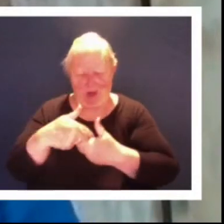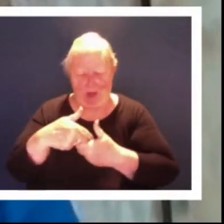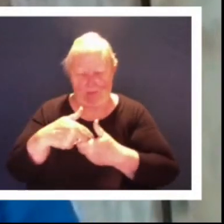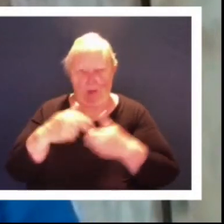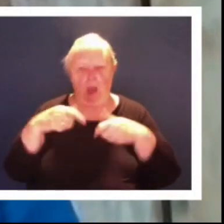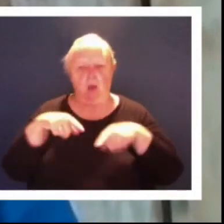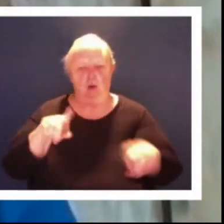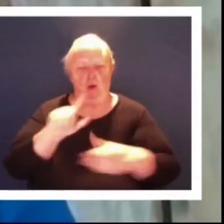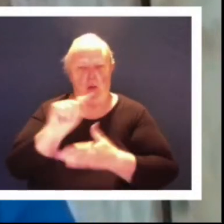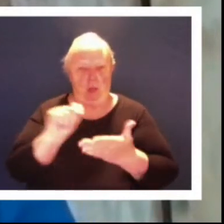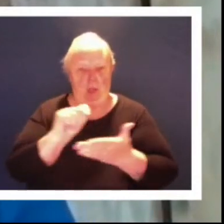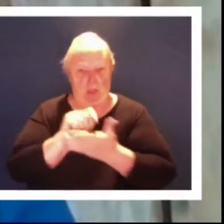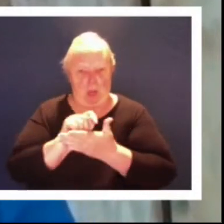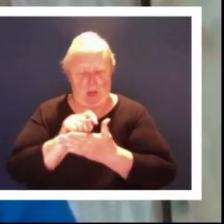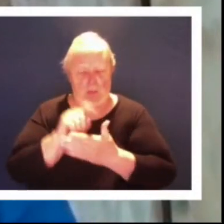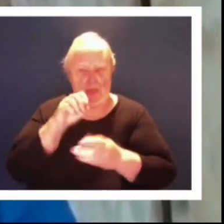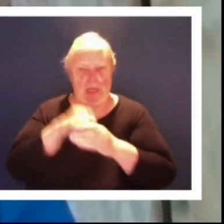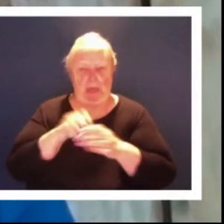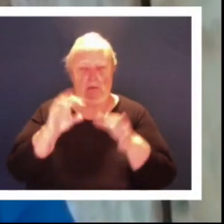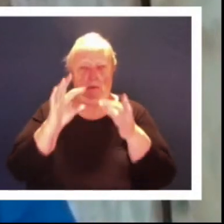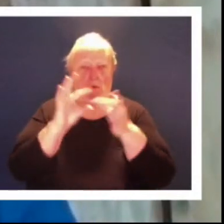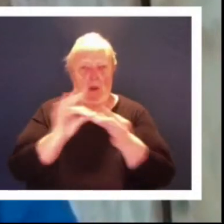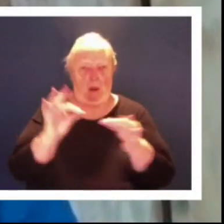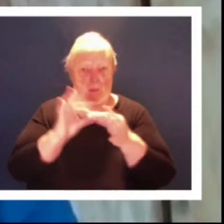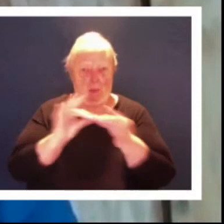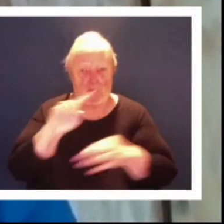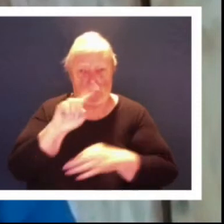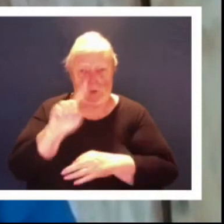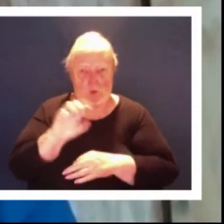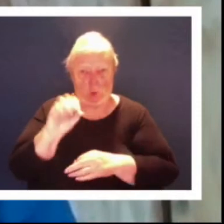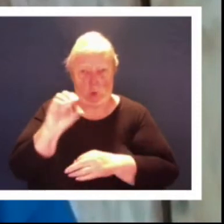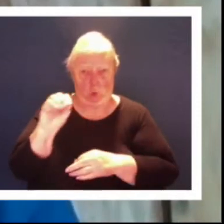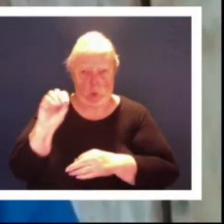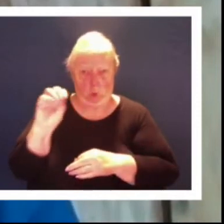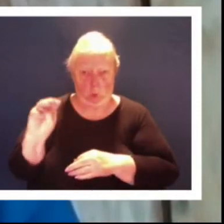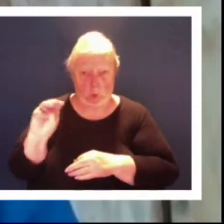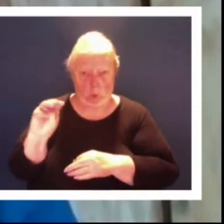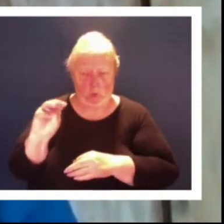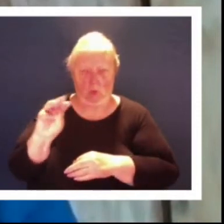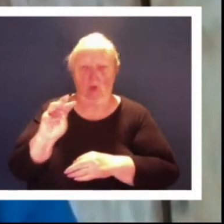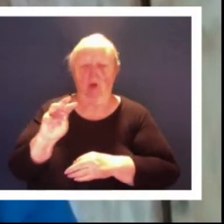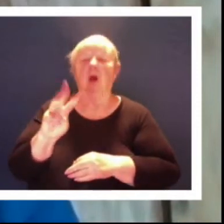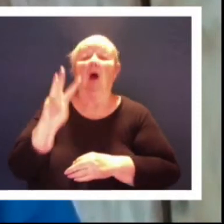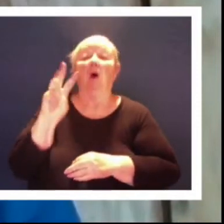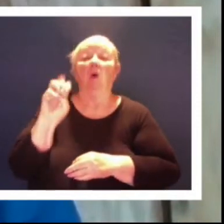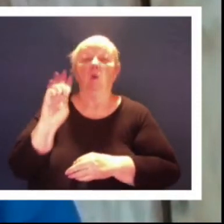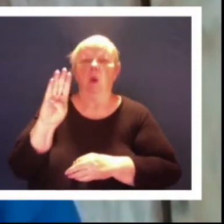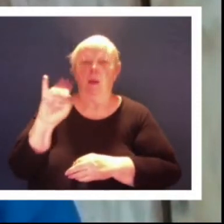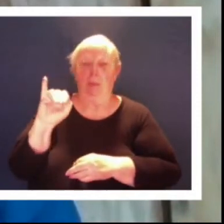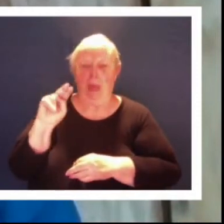in the comments section of the Zoom webinar or on YouTube, or on Facebook Live streams